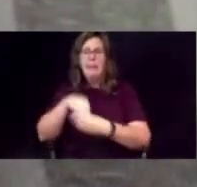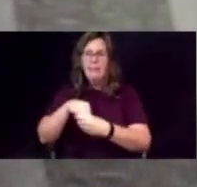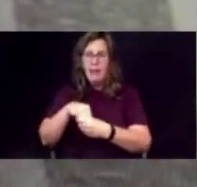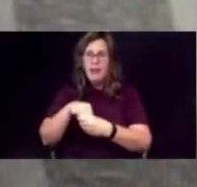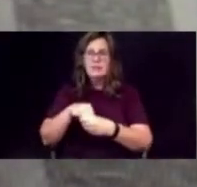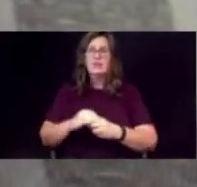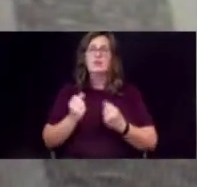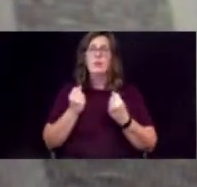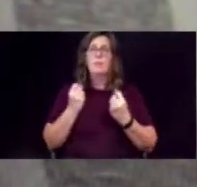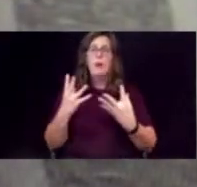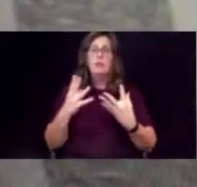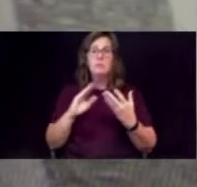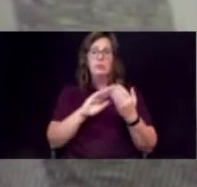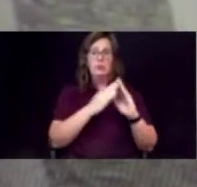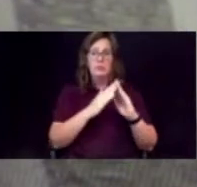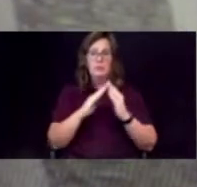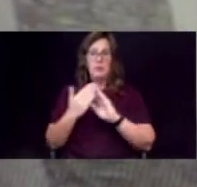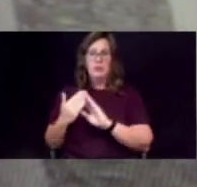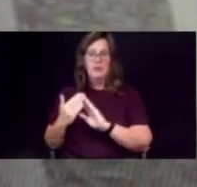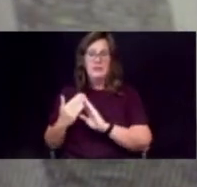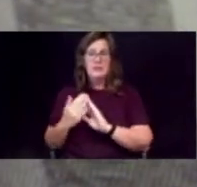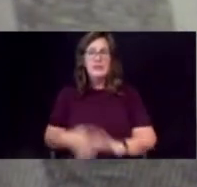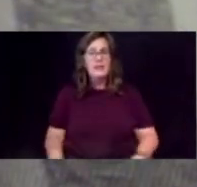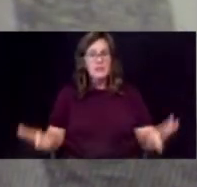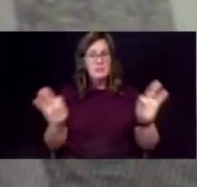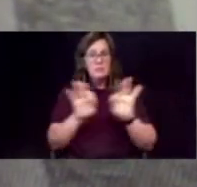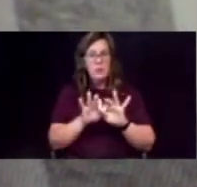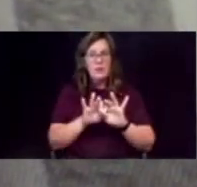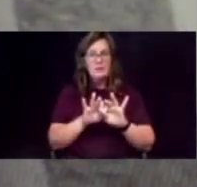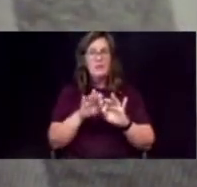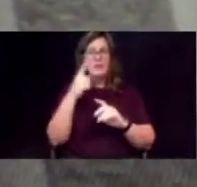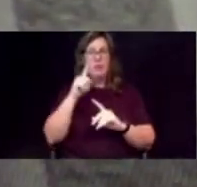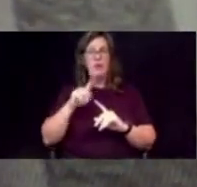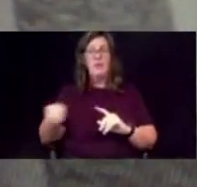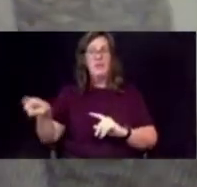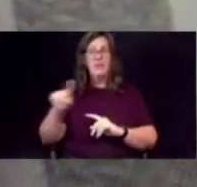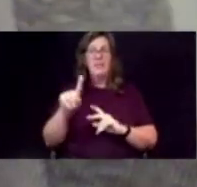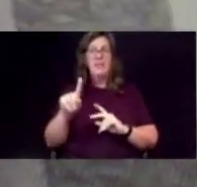and i think this might be important for the viewers to recognize is that there's communities